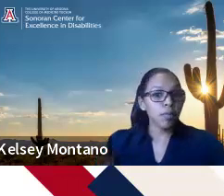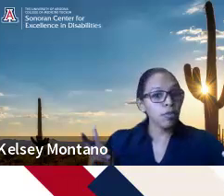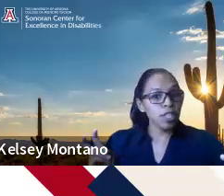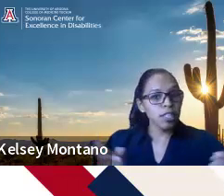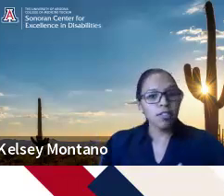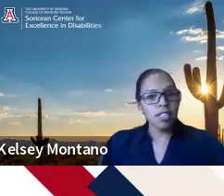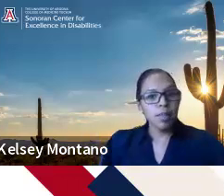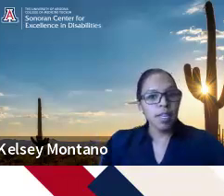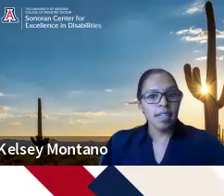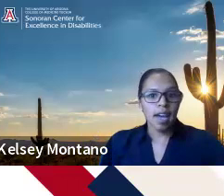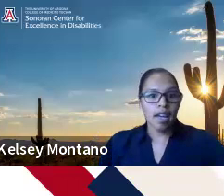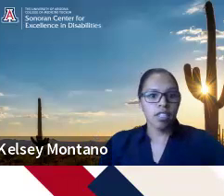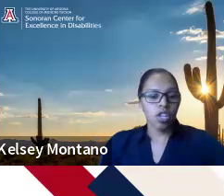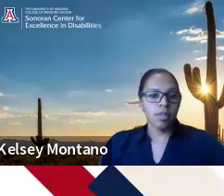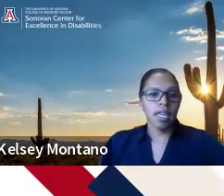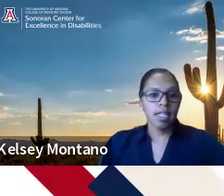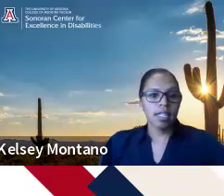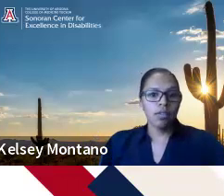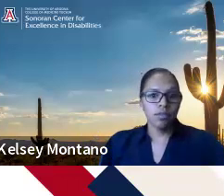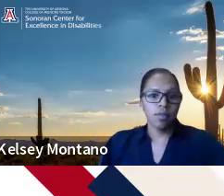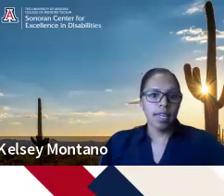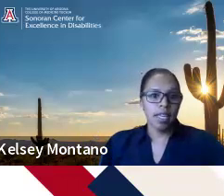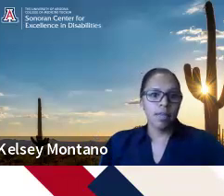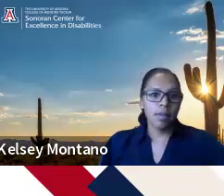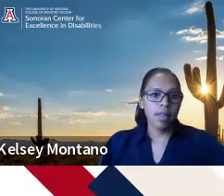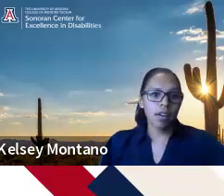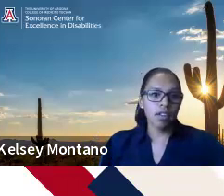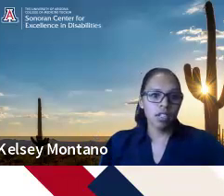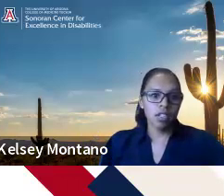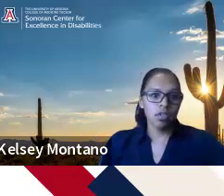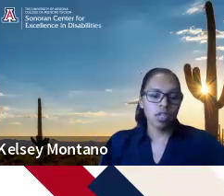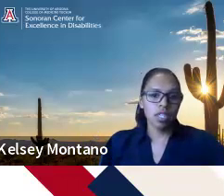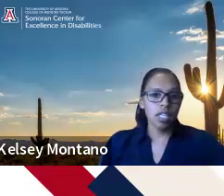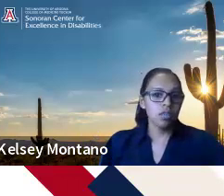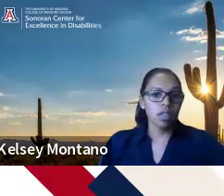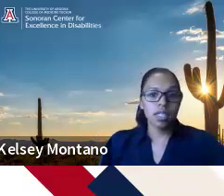PROMOTION SO TO SPEAK AT THE JOBSITE ITSELF WE MIGHT KEEP THEM THERE JUST TO CONTINUE ON THE